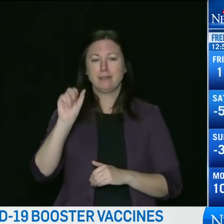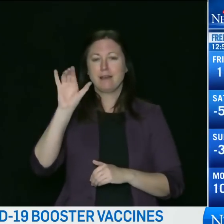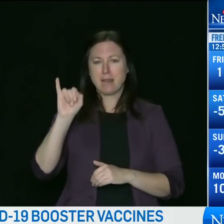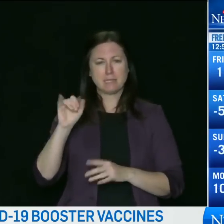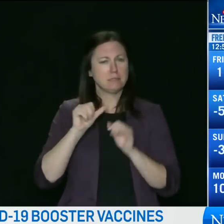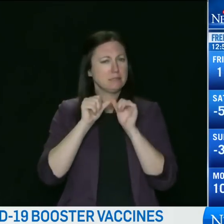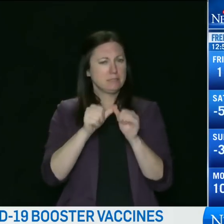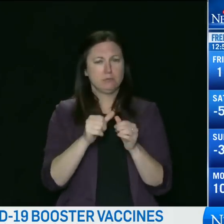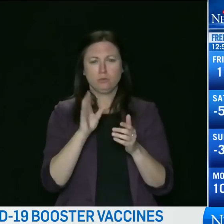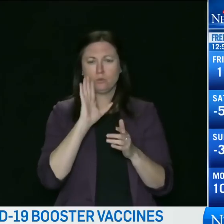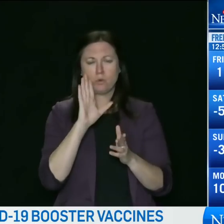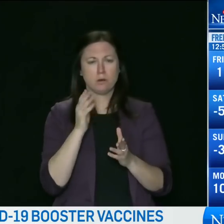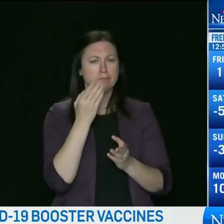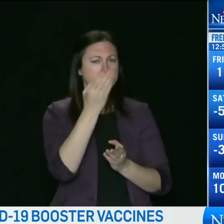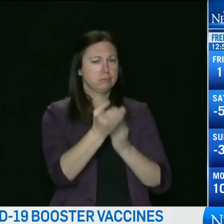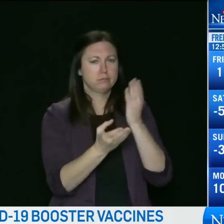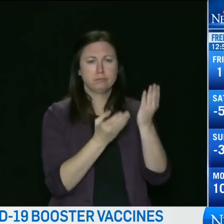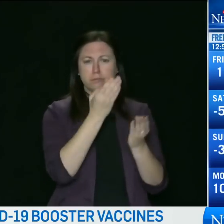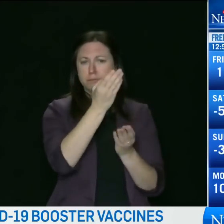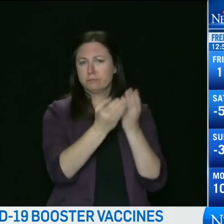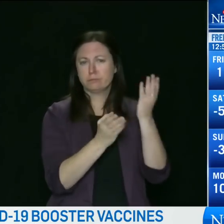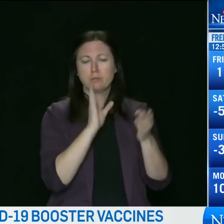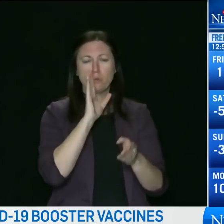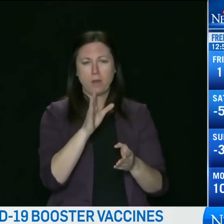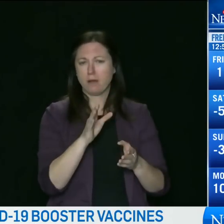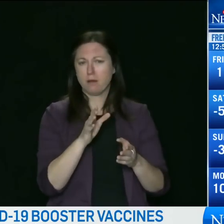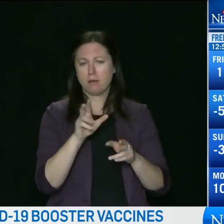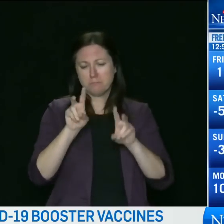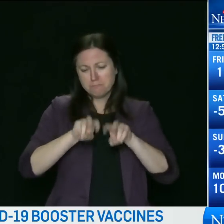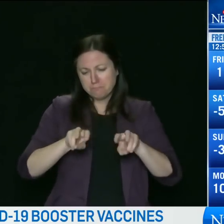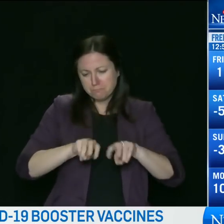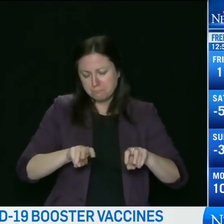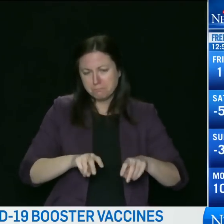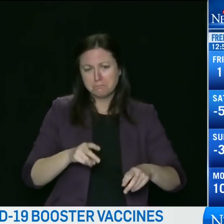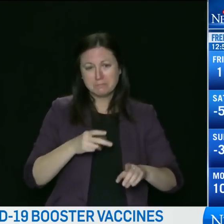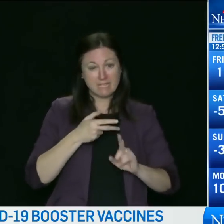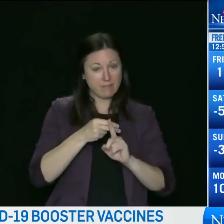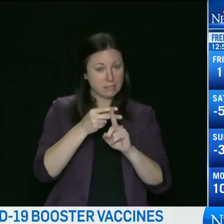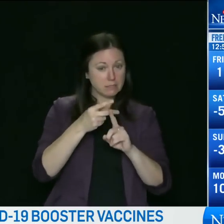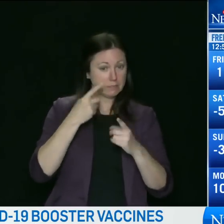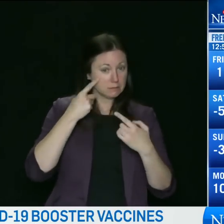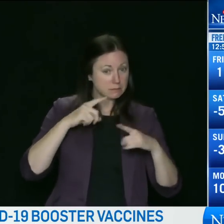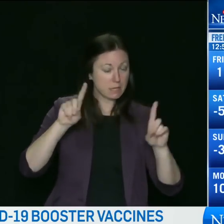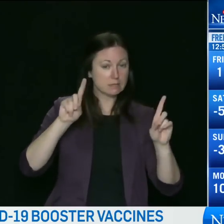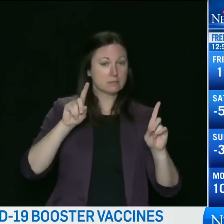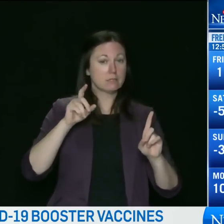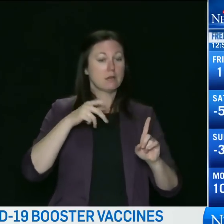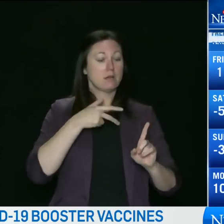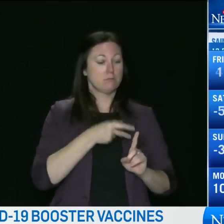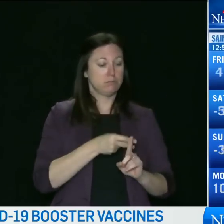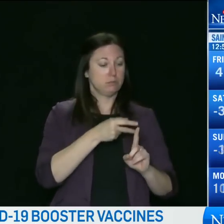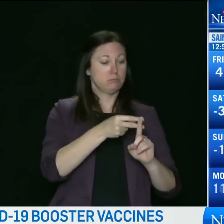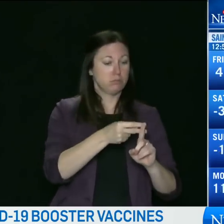IT'S TOO EARLY, AND I THINK NACI